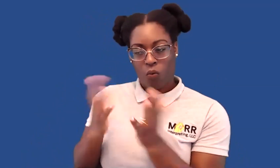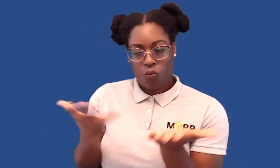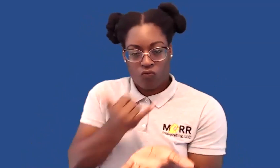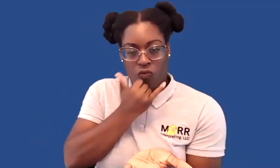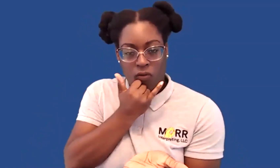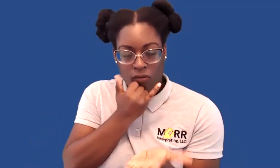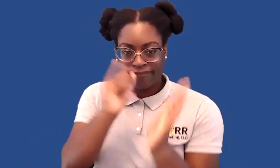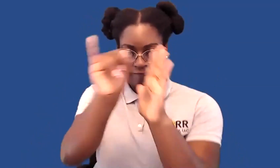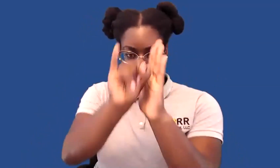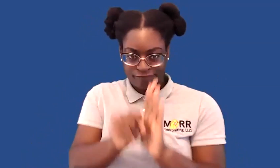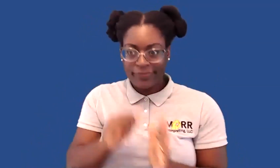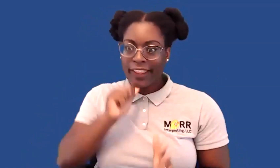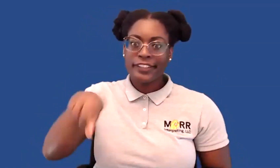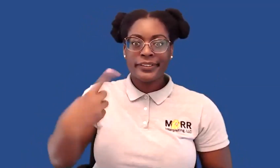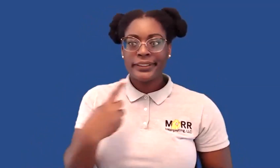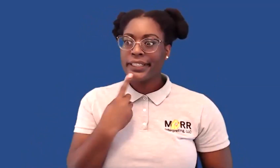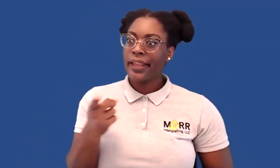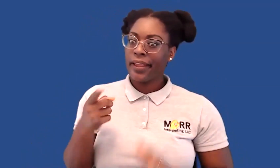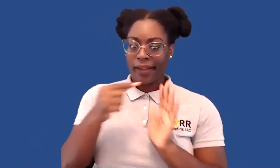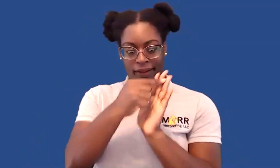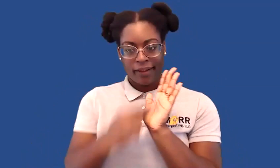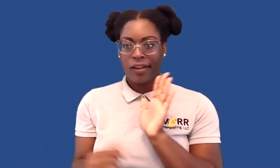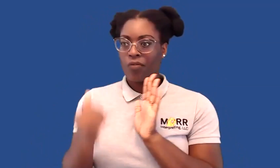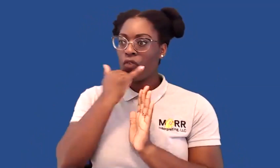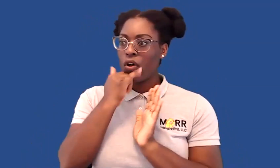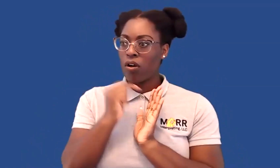but also, "This is broken *and* this is how we address it."